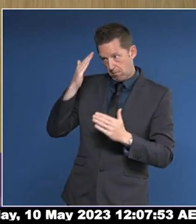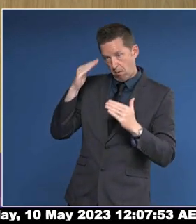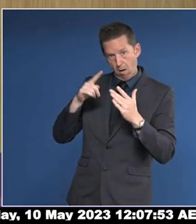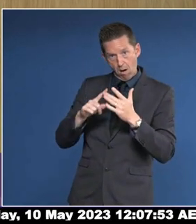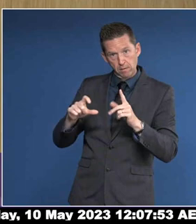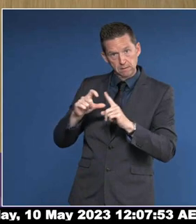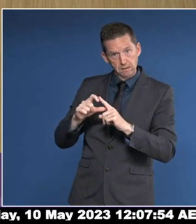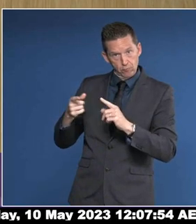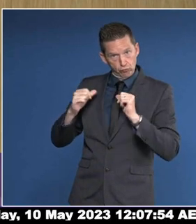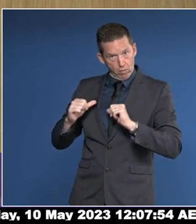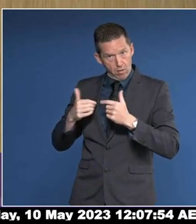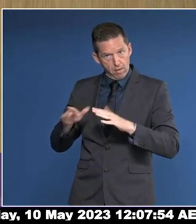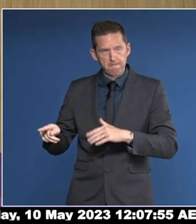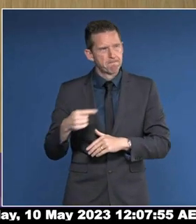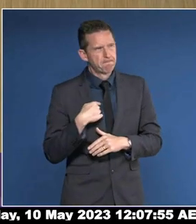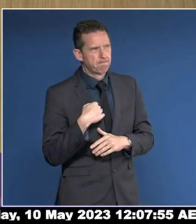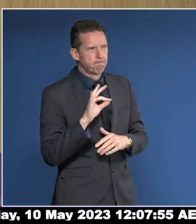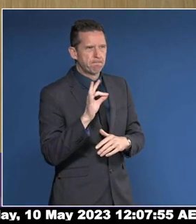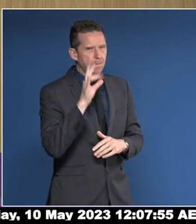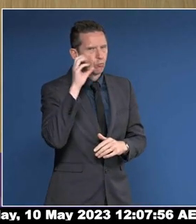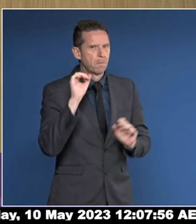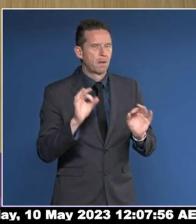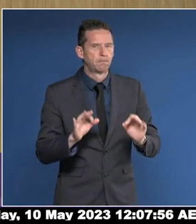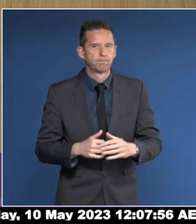Right. Do I take it that in the nature of the work that you've done, you've